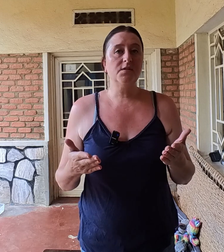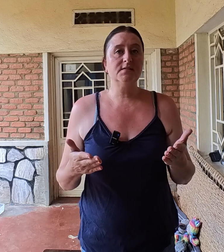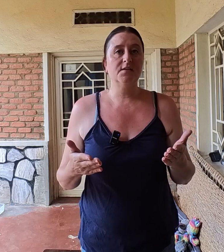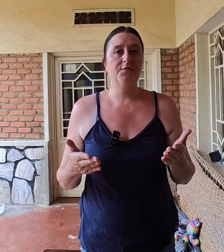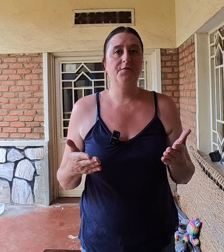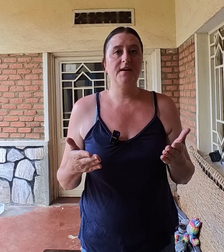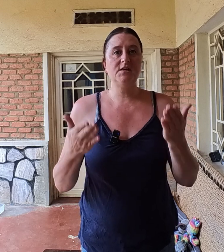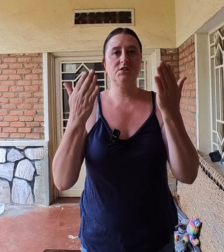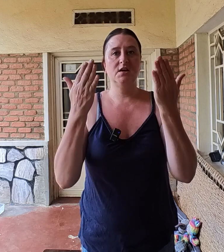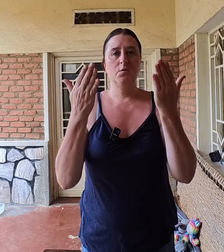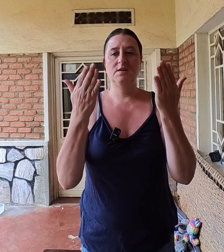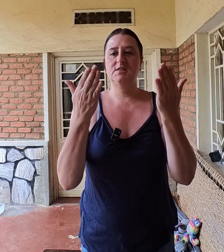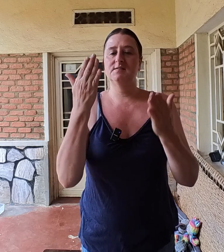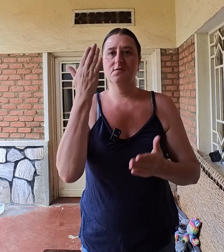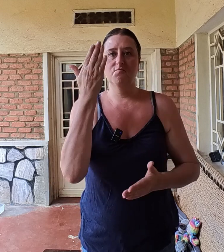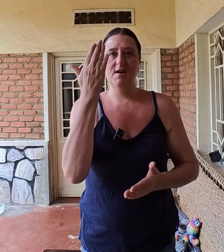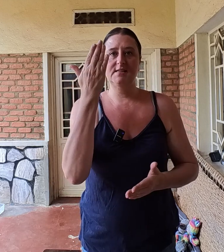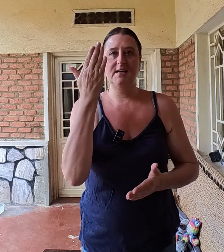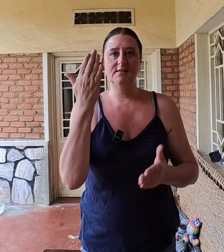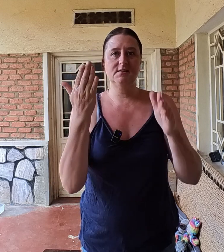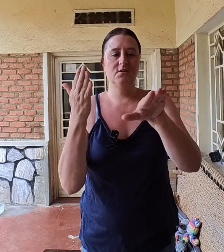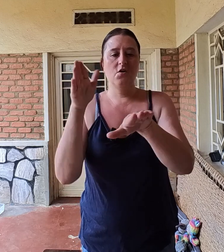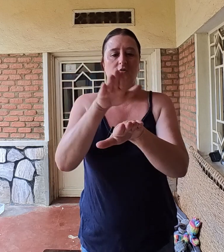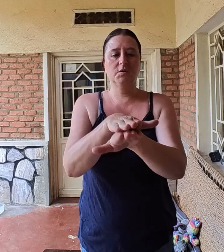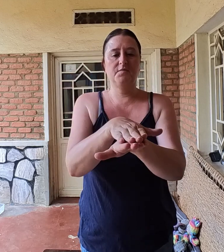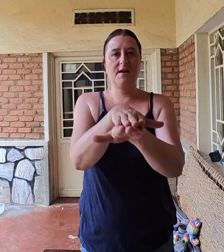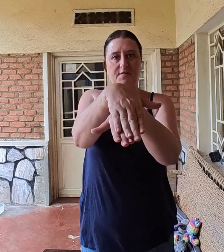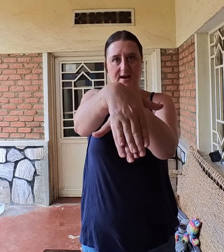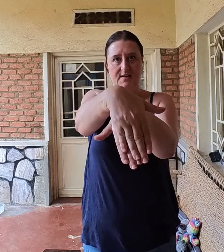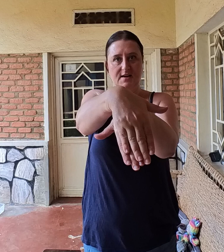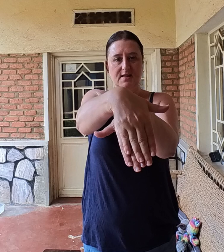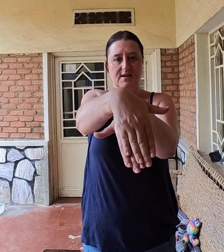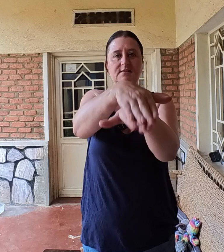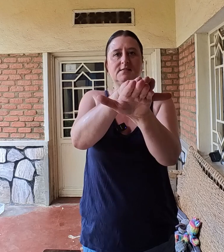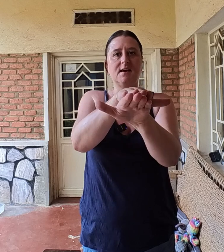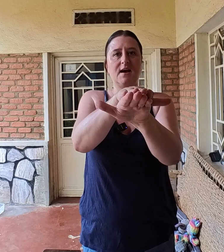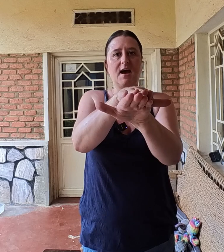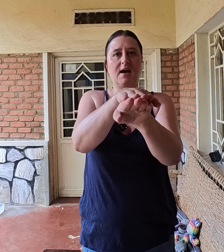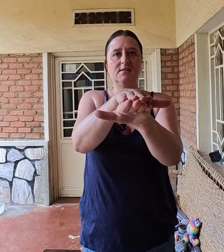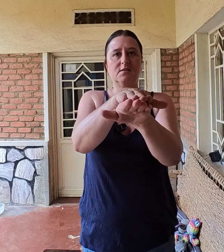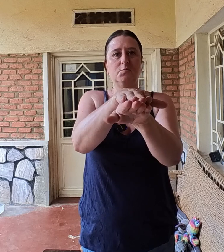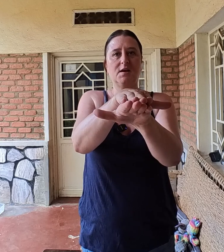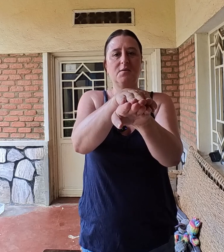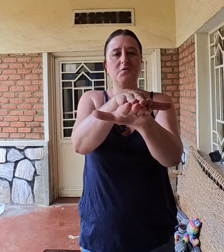start with the sign for fish, which is right hand on top of left hand, like this, and we're going to